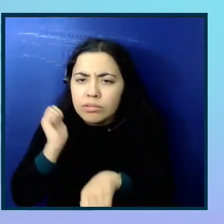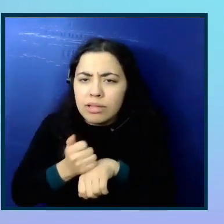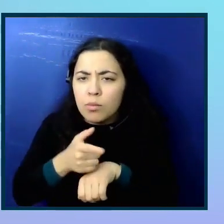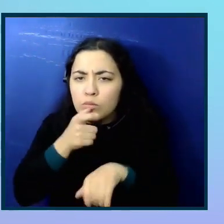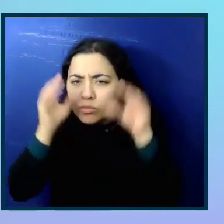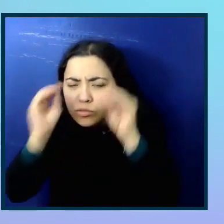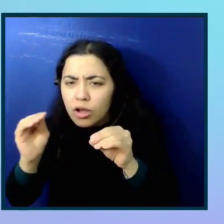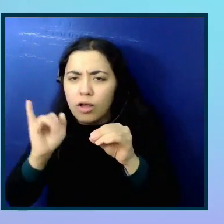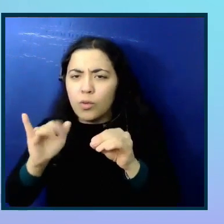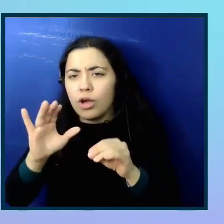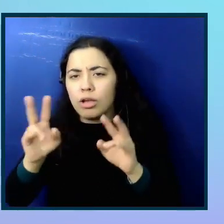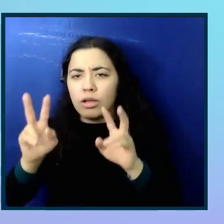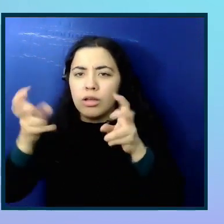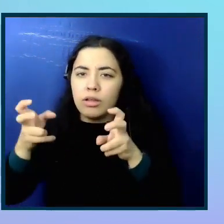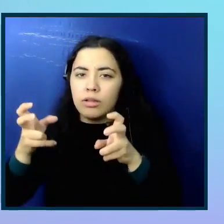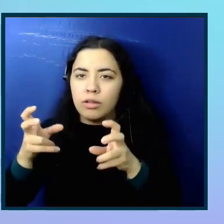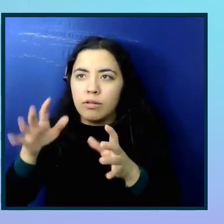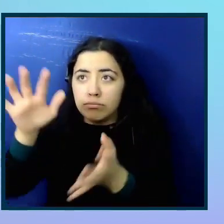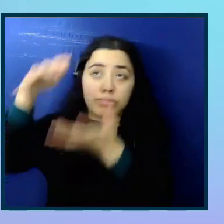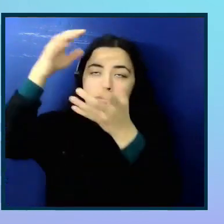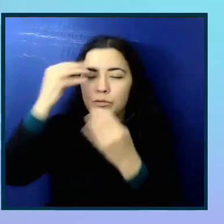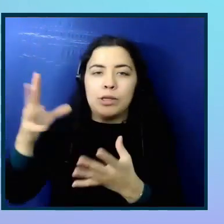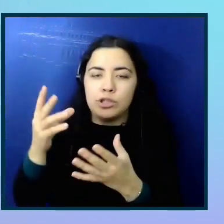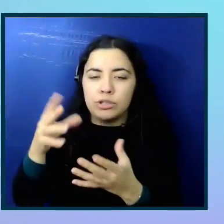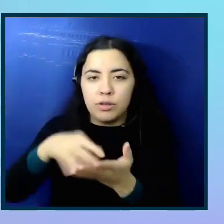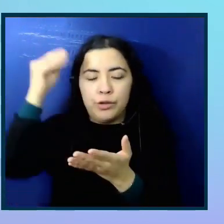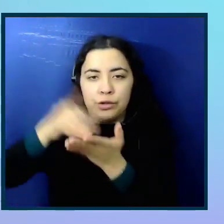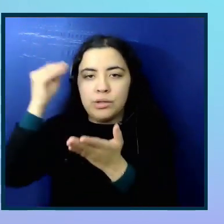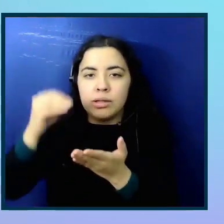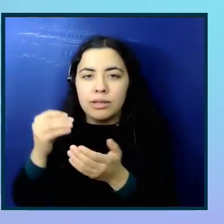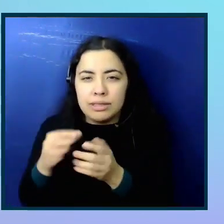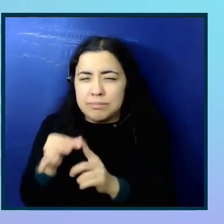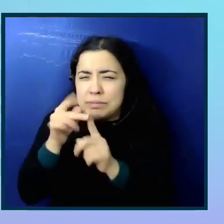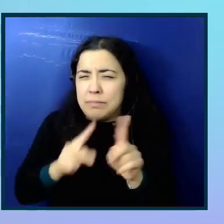How did you teach that info, especially to folks who might be a little bit overwhelmed,